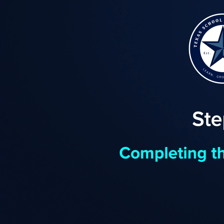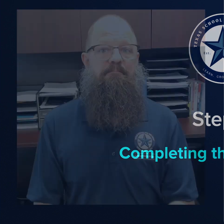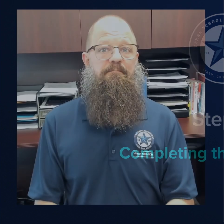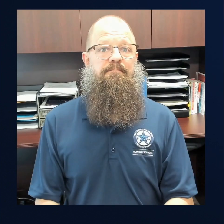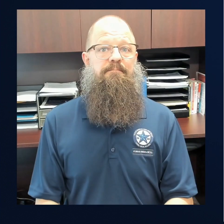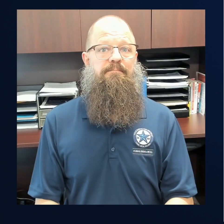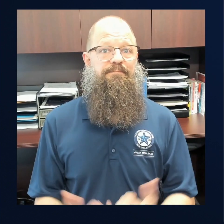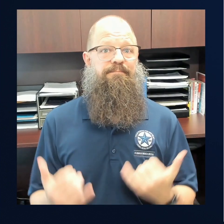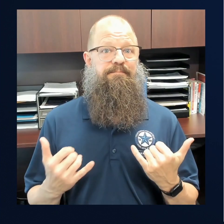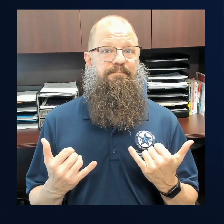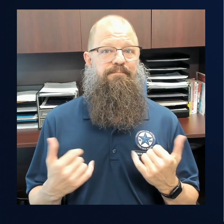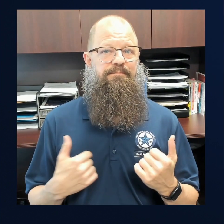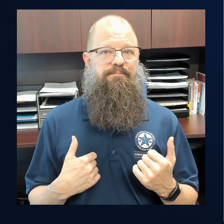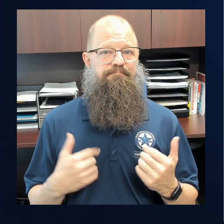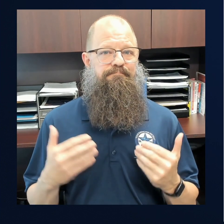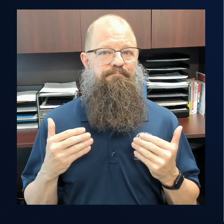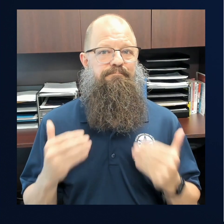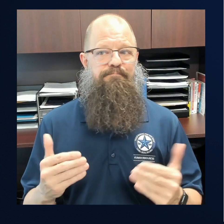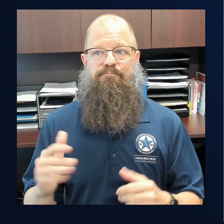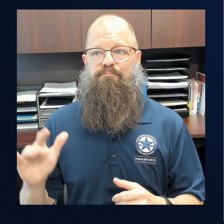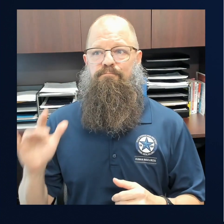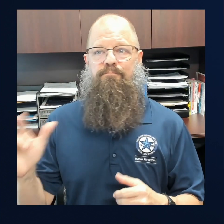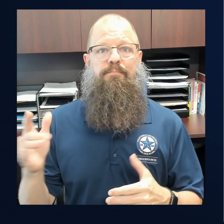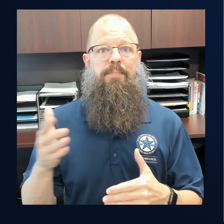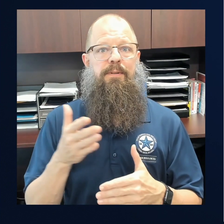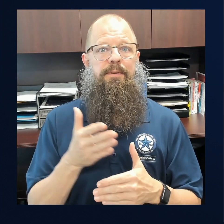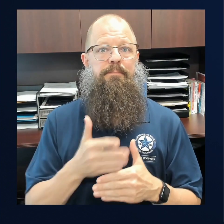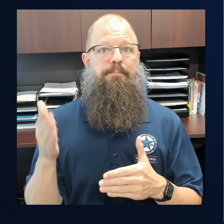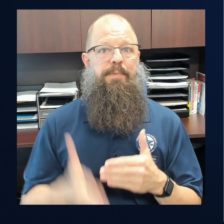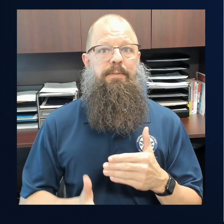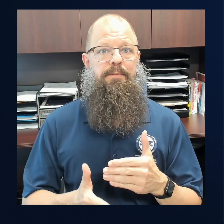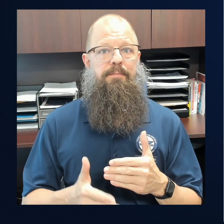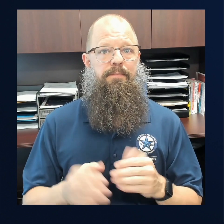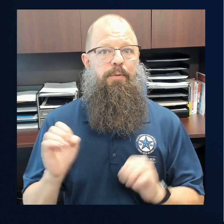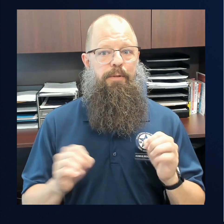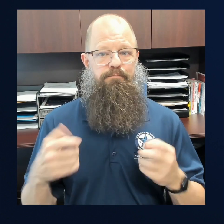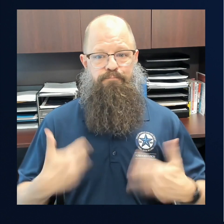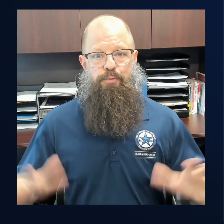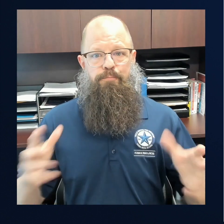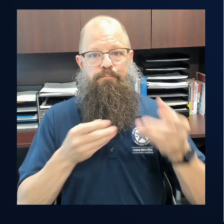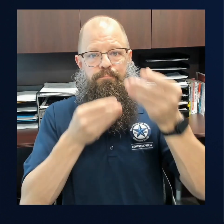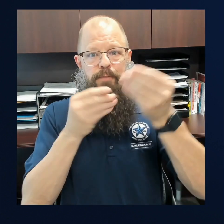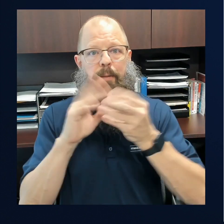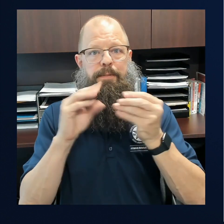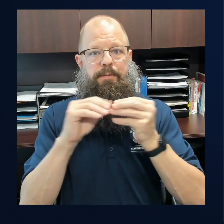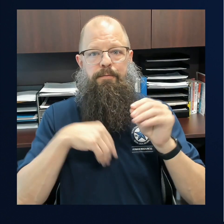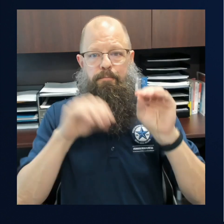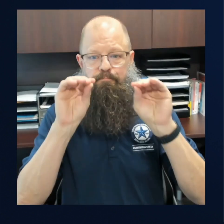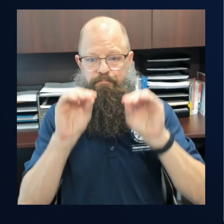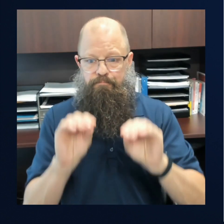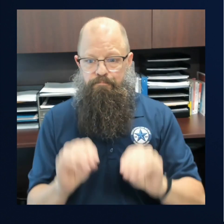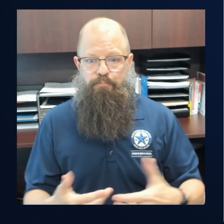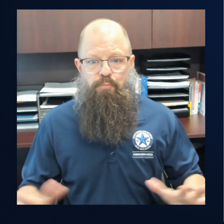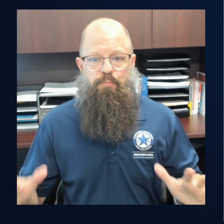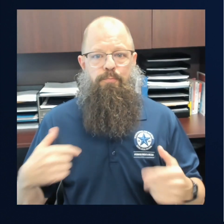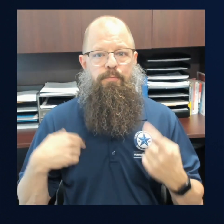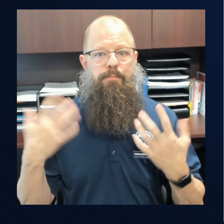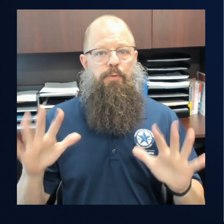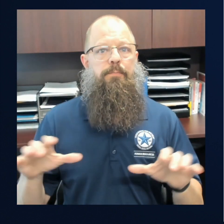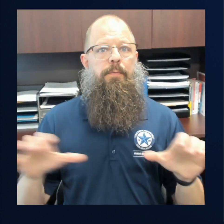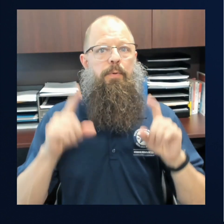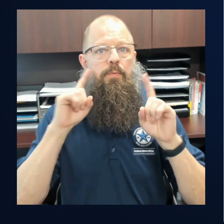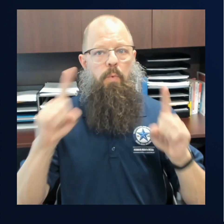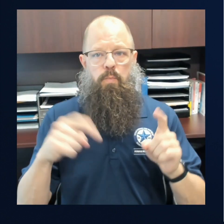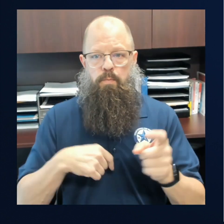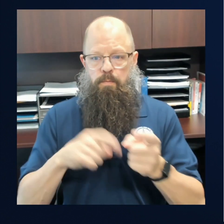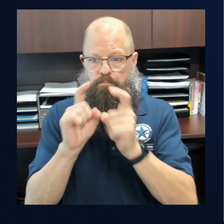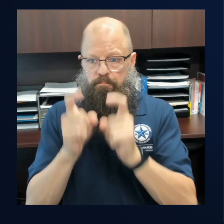bit. So now you go ahead select Complete. You're done with all the comments in the four areas;